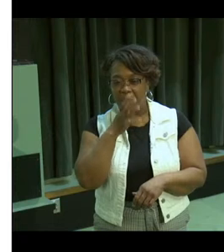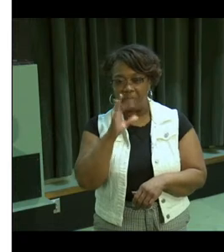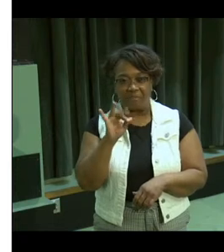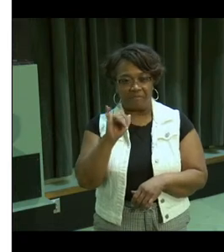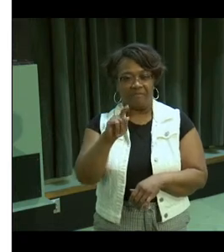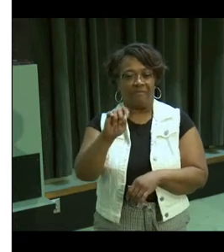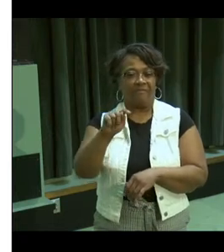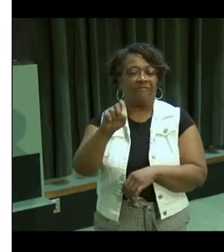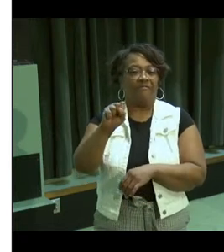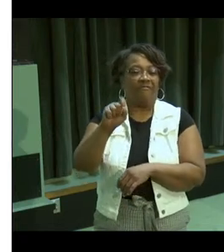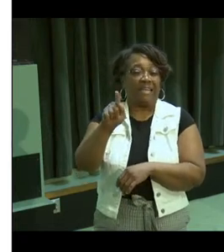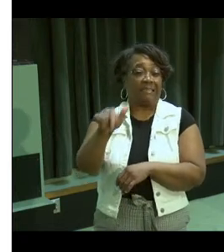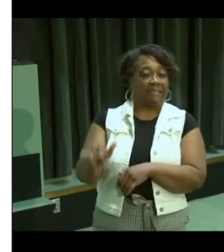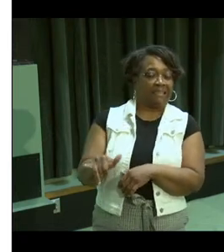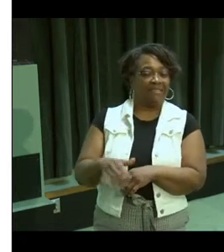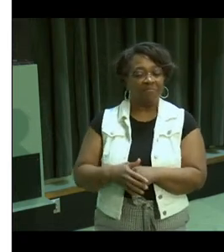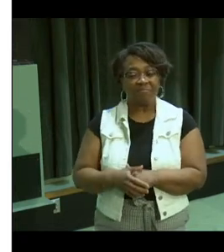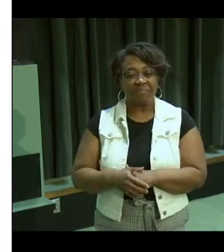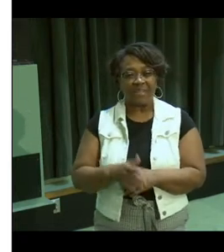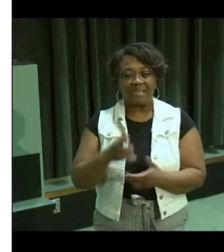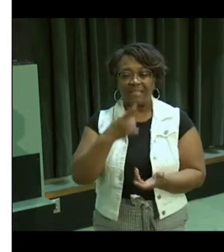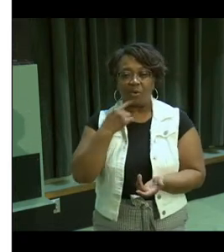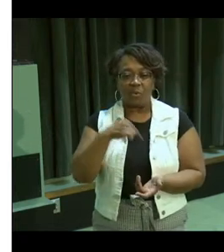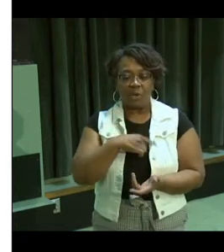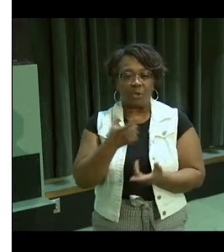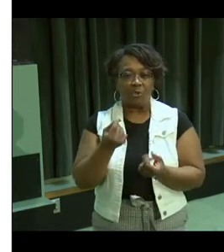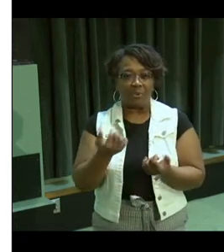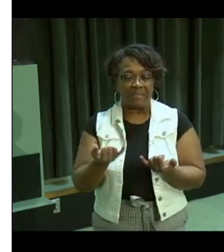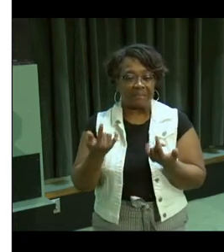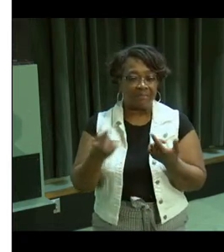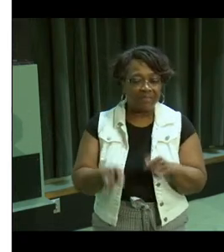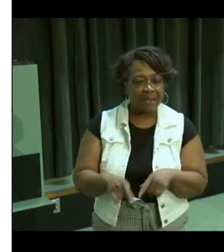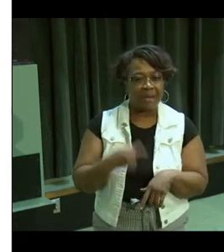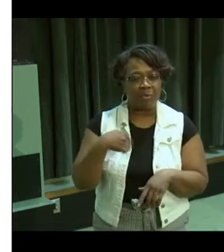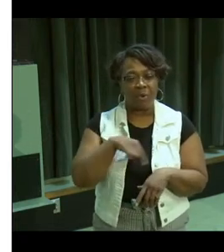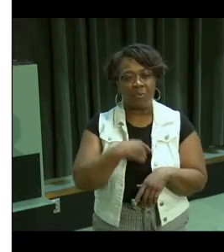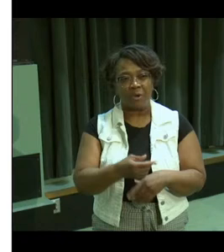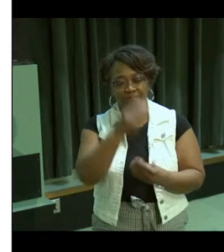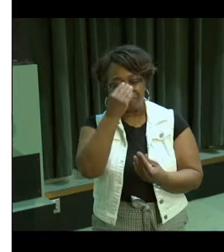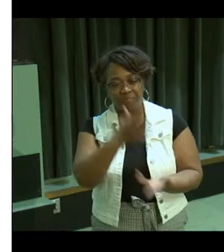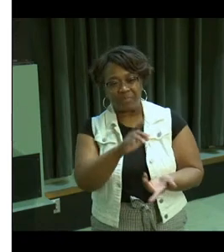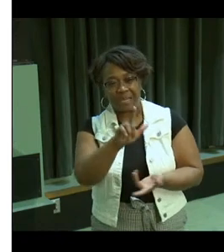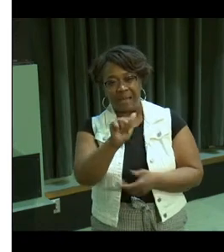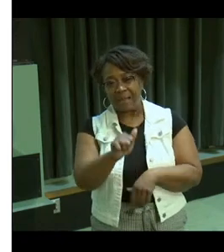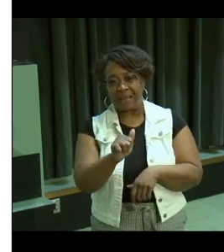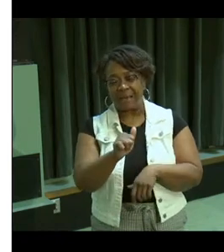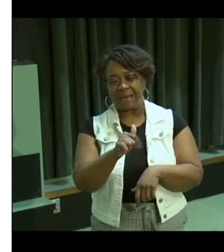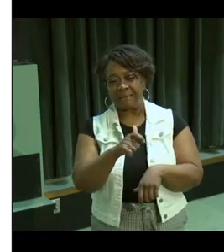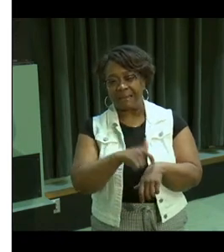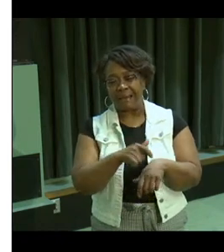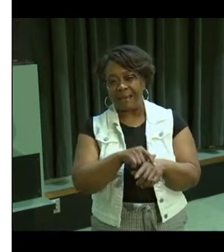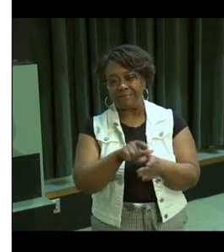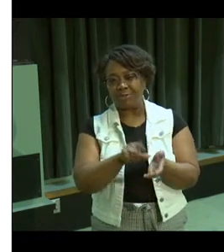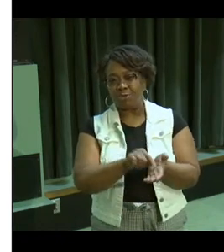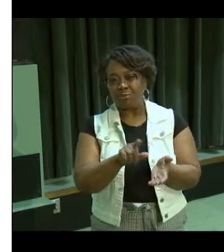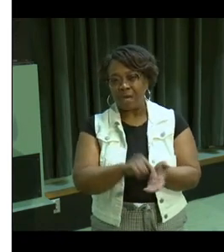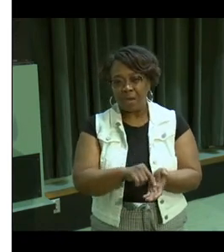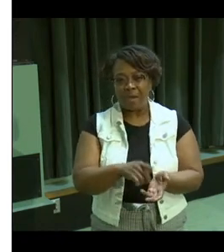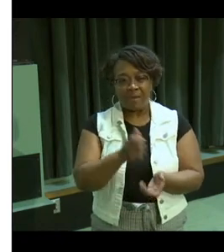her, mom, we're going to do this event. You know, we're going to feed the story to the LA times.